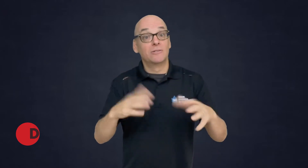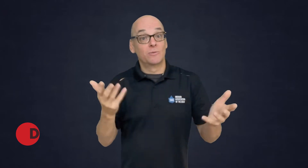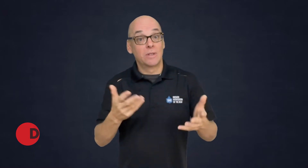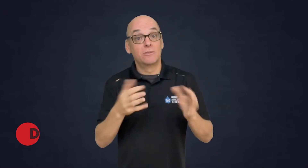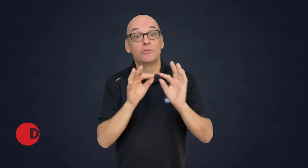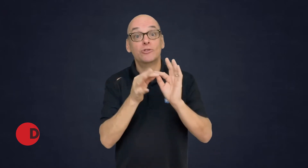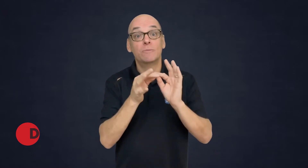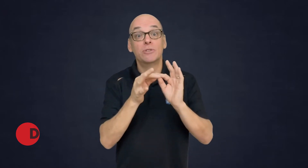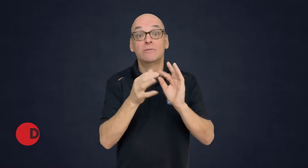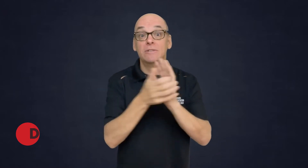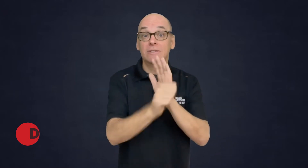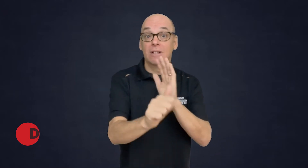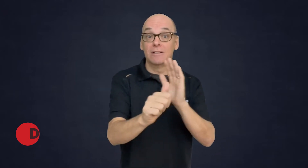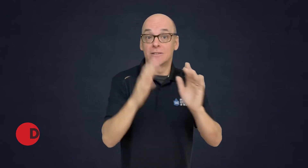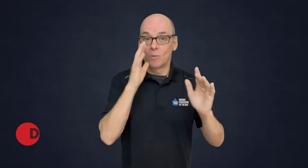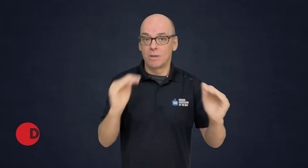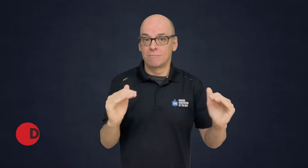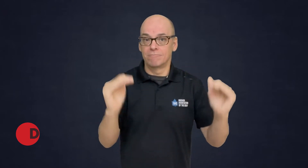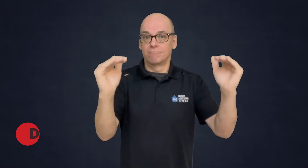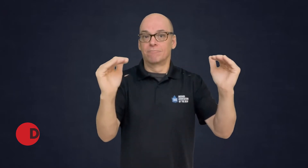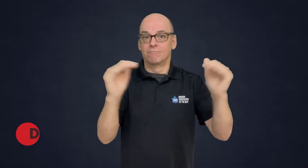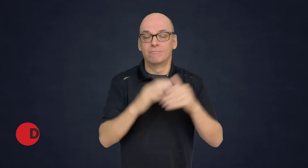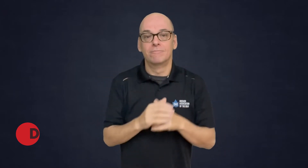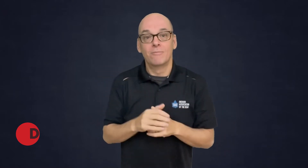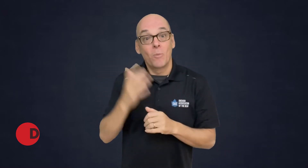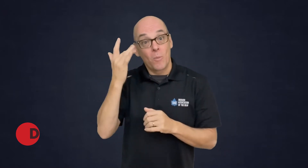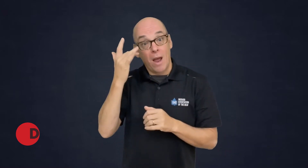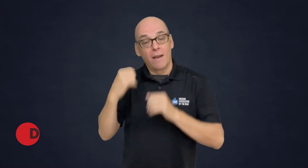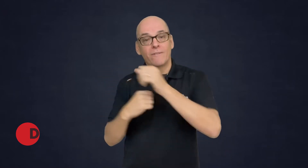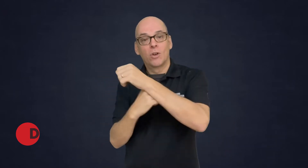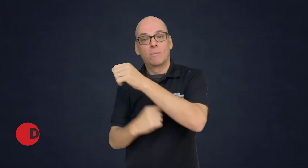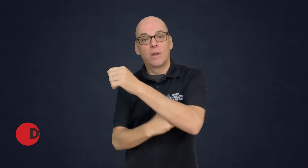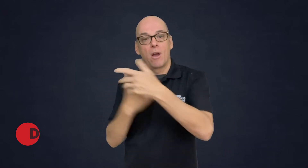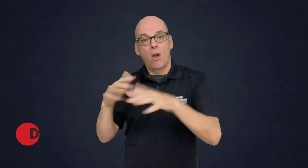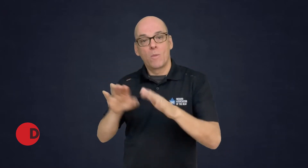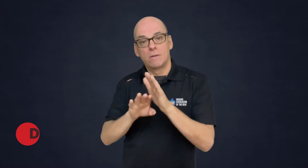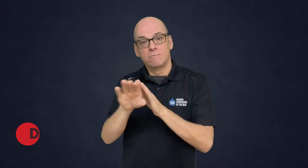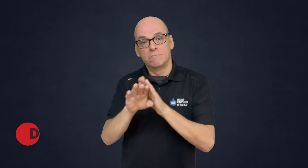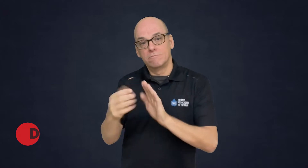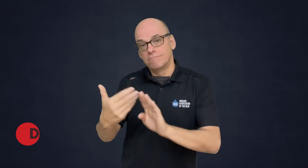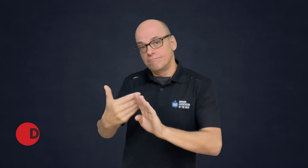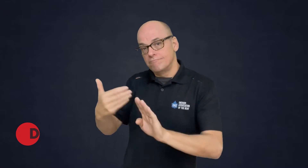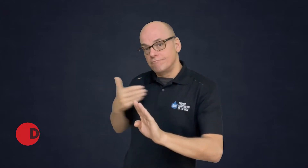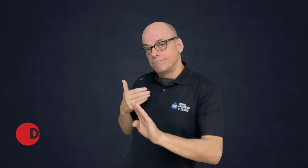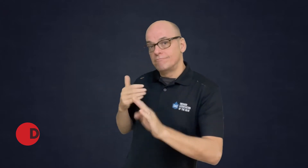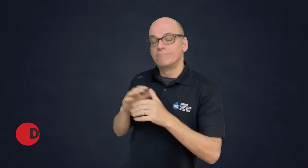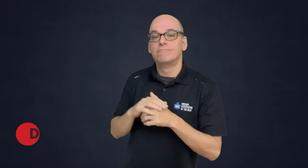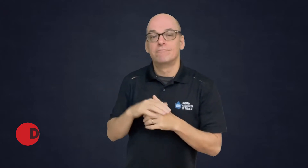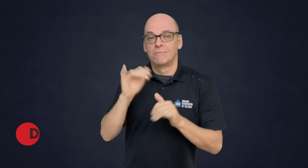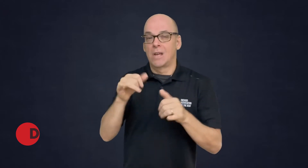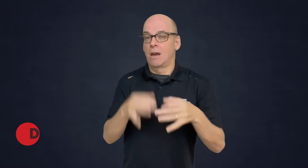That means the chances of interpreting skills will increase! Because these students already have signing fundamentals.